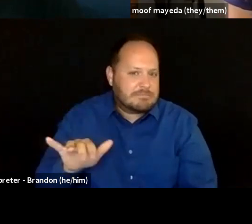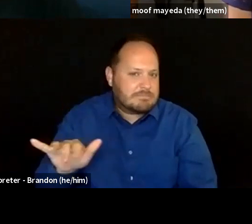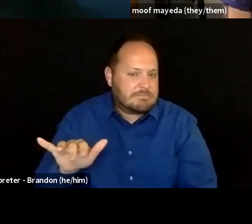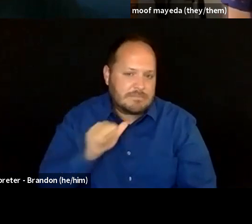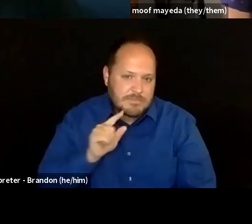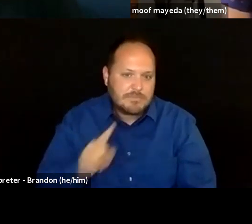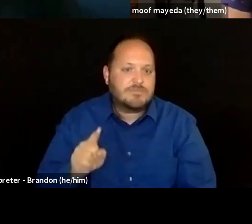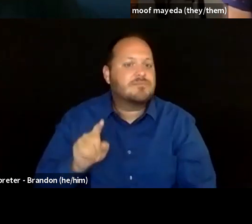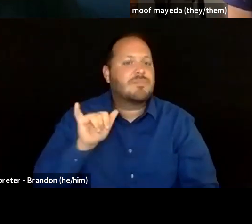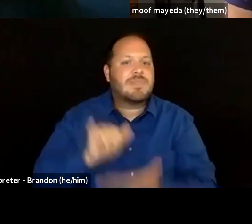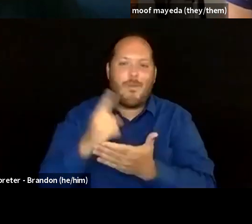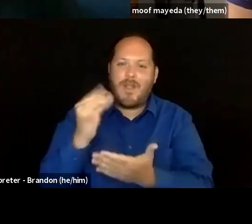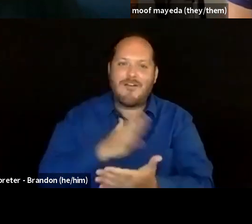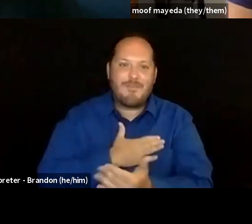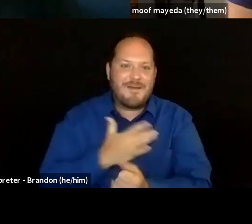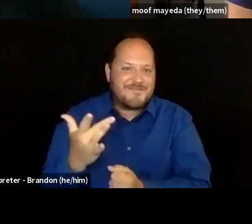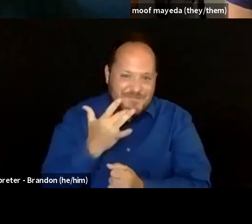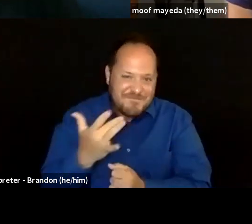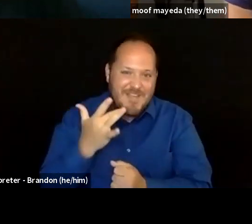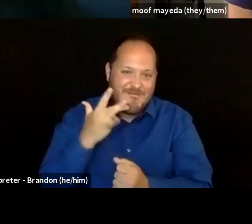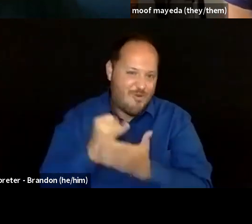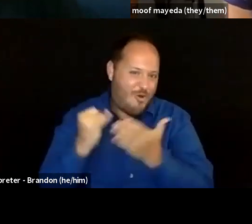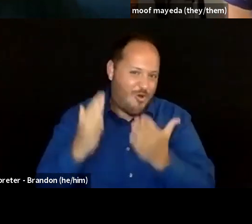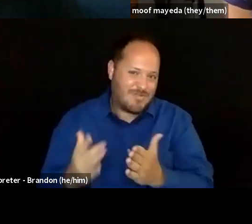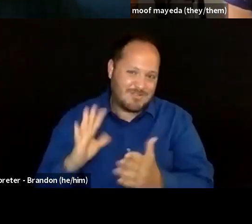I'm going to shift us to a place that may make us all nervous,